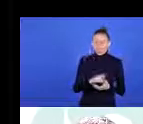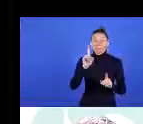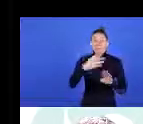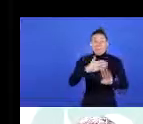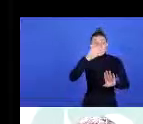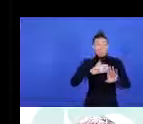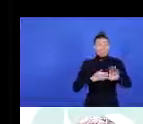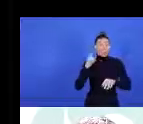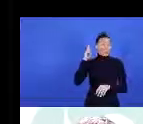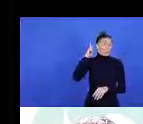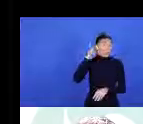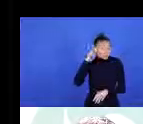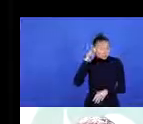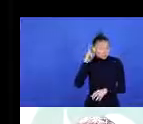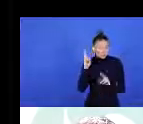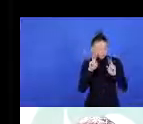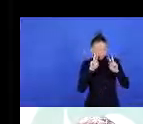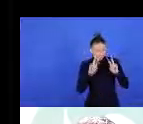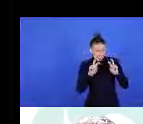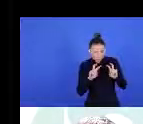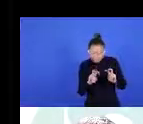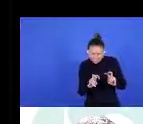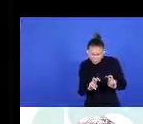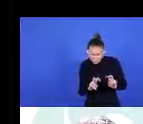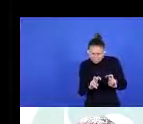. Complete care is covered by health insurance. Investigations before